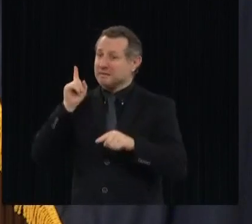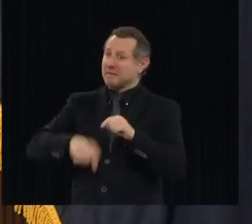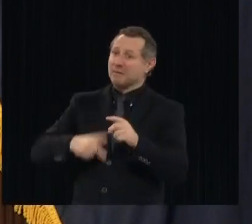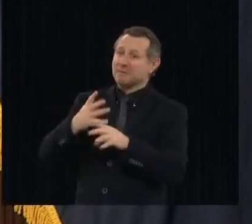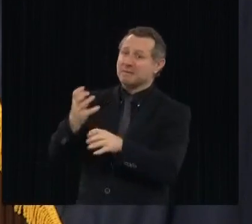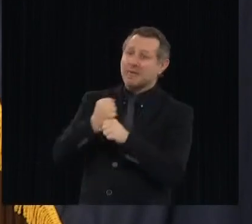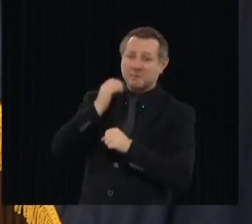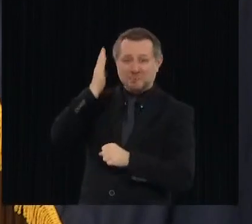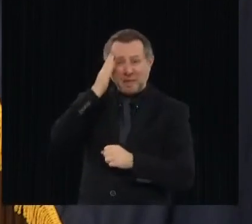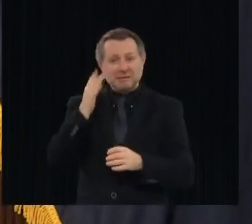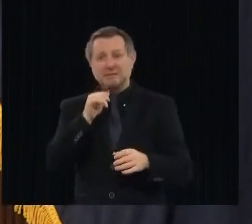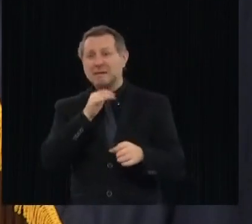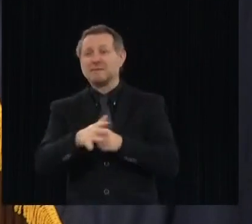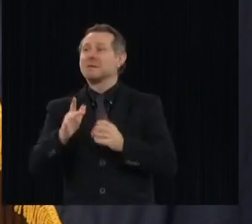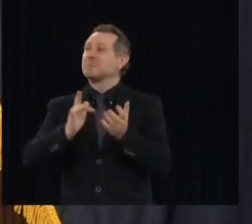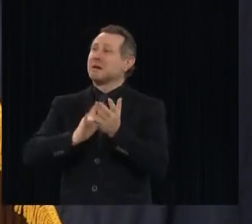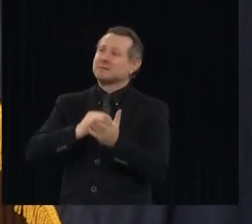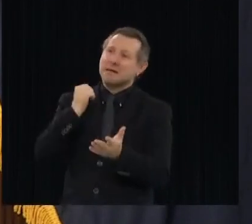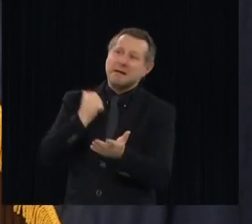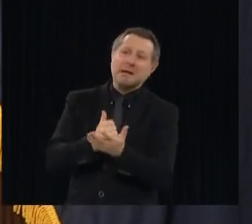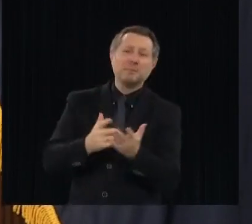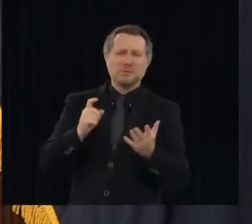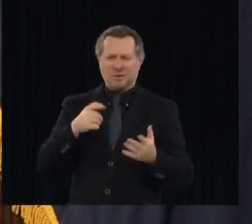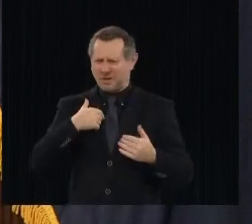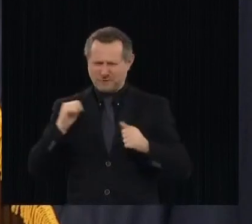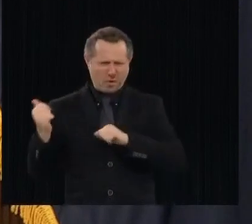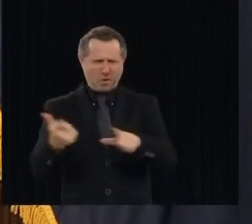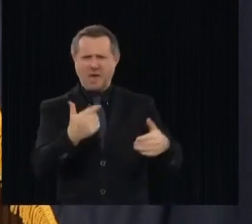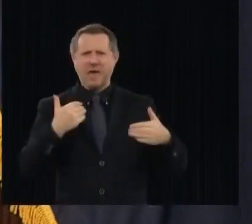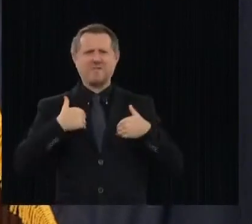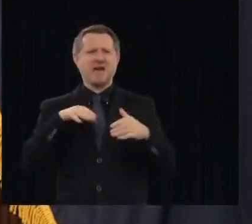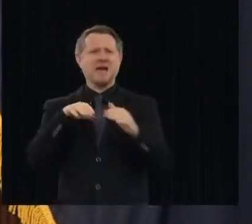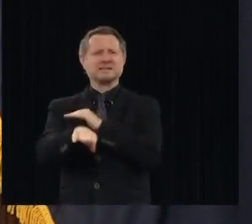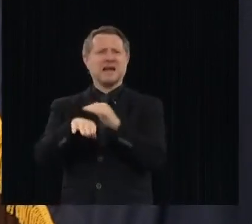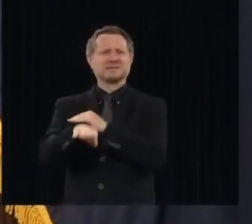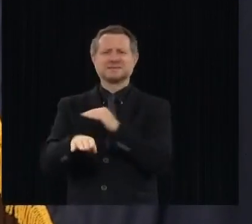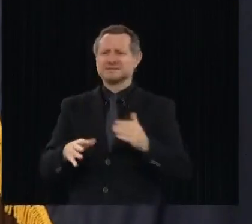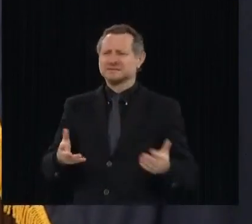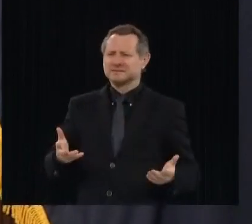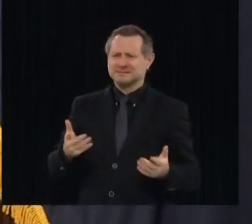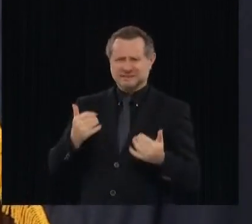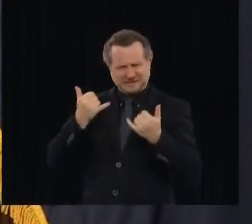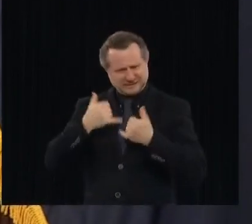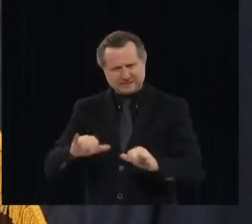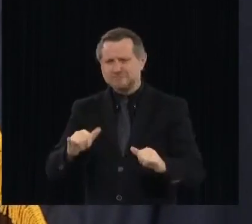HAD AVAILABLE BEDS.